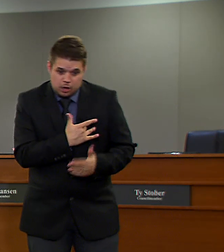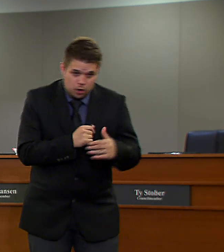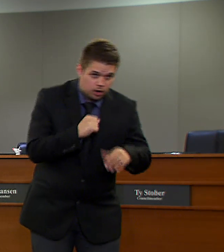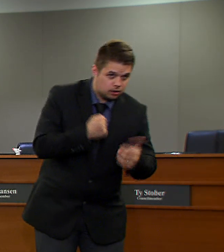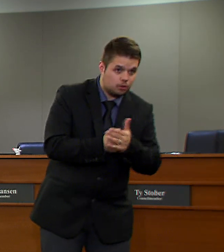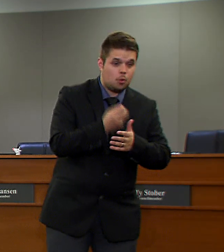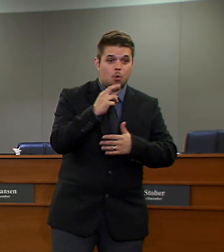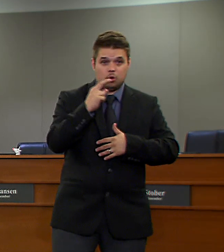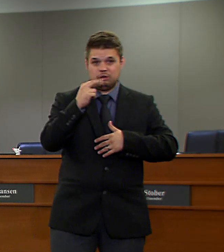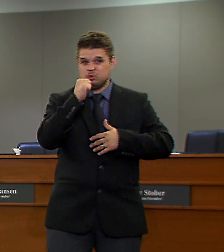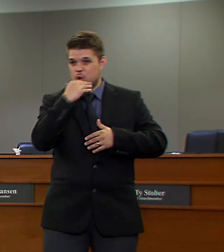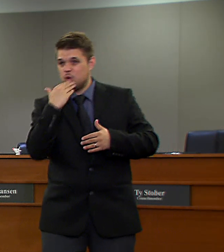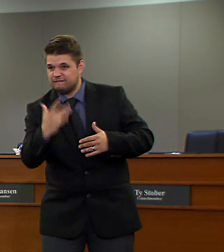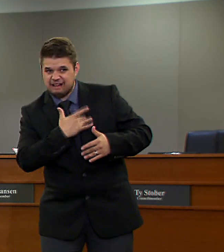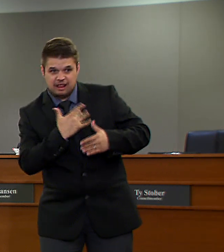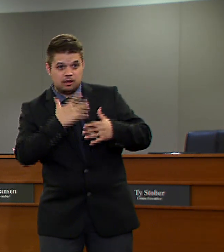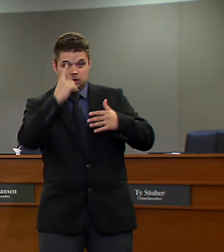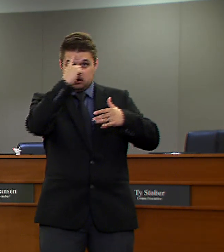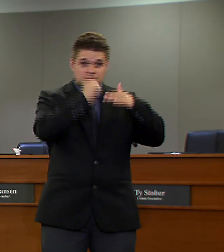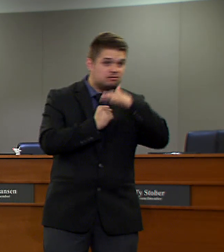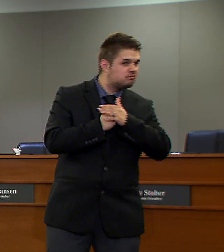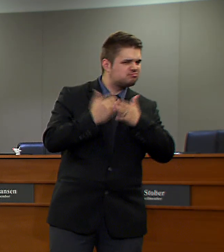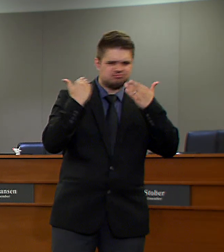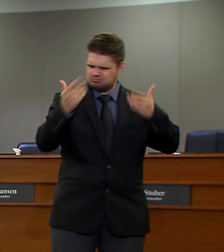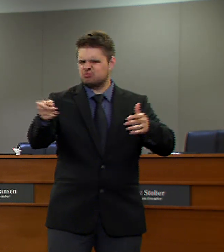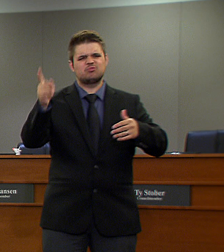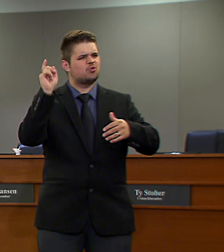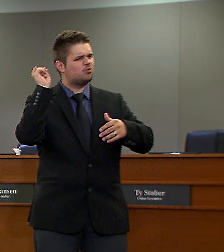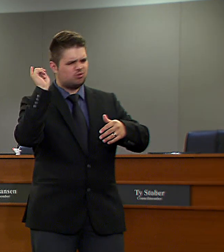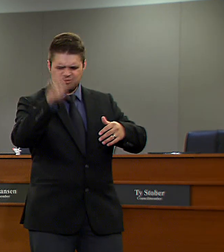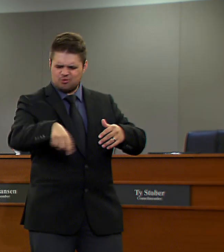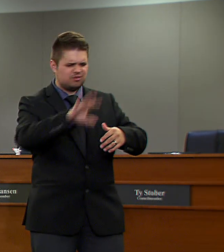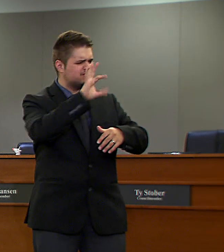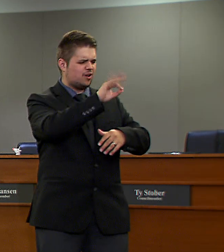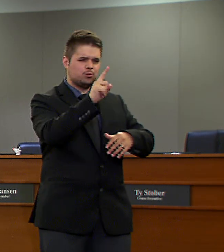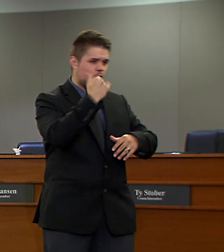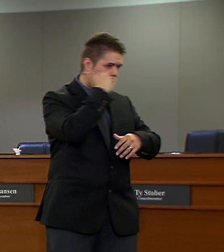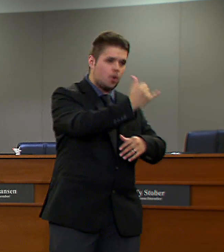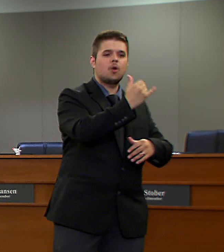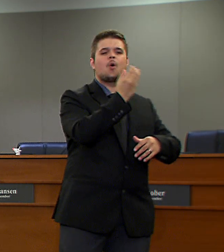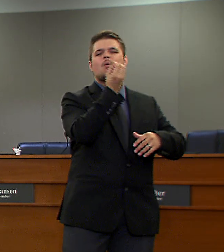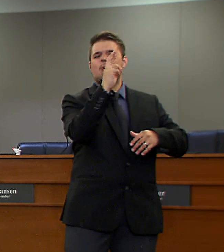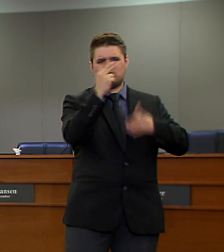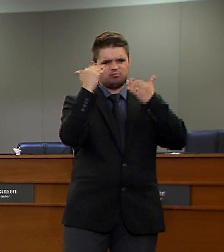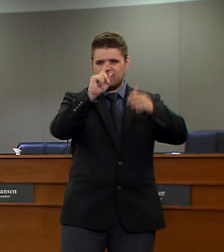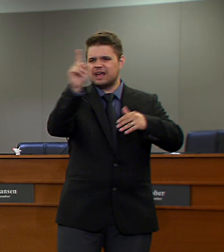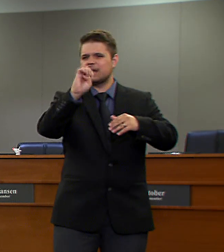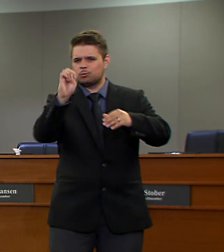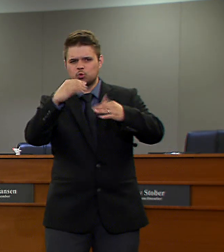take care of ourselves and our loved ones during these especially stressful times. Take care of yourself.